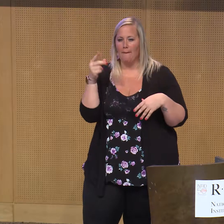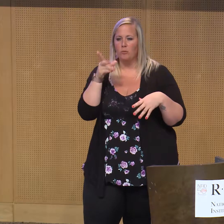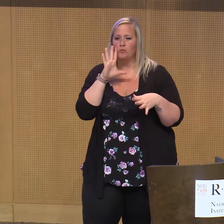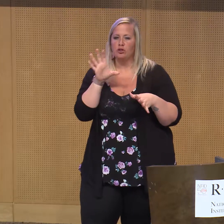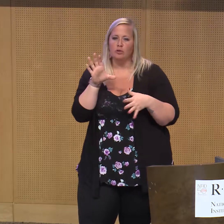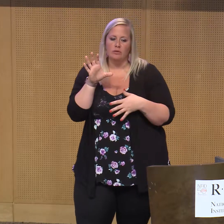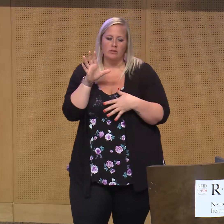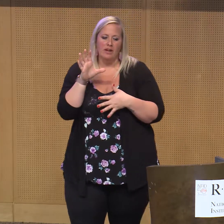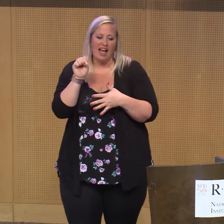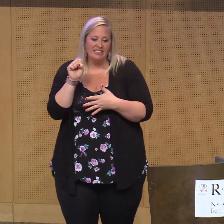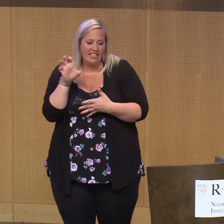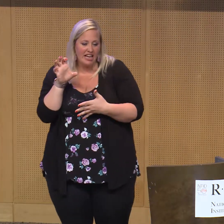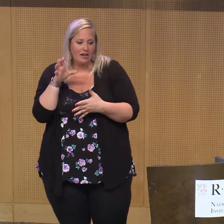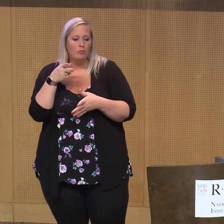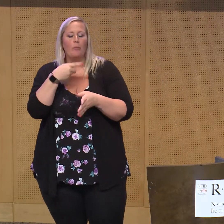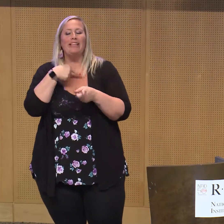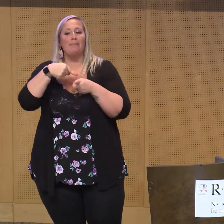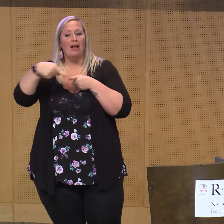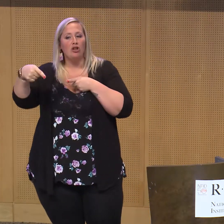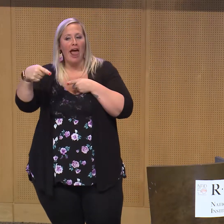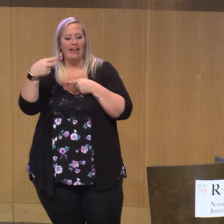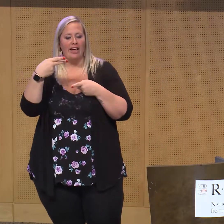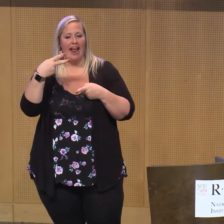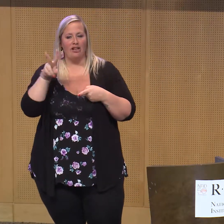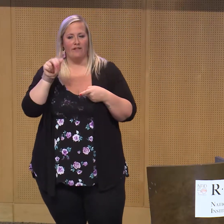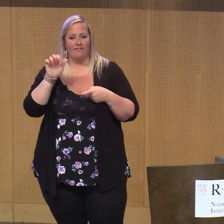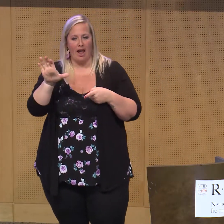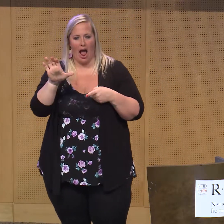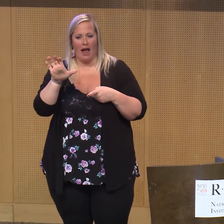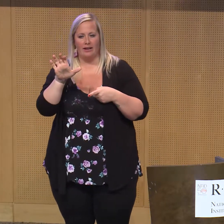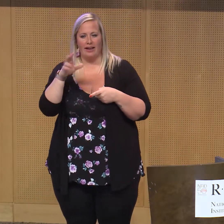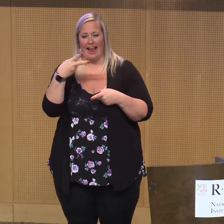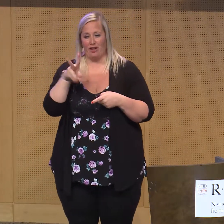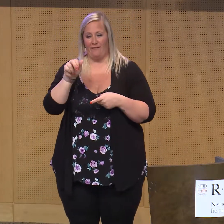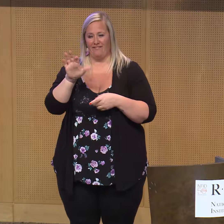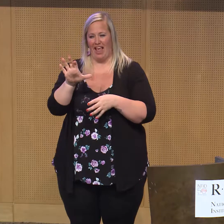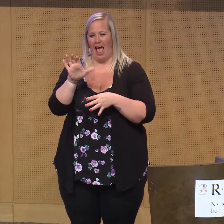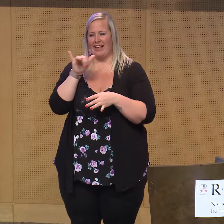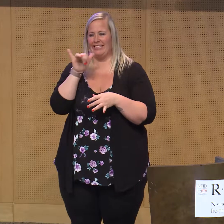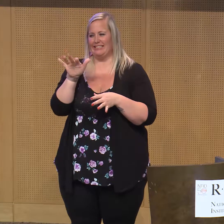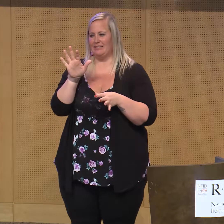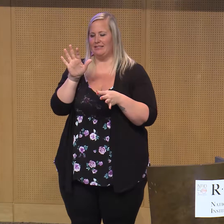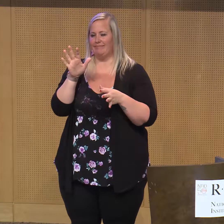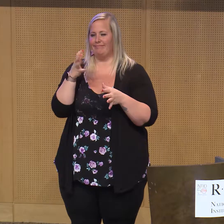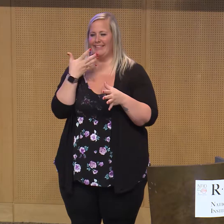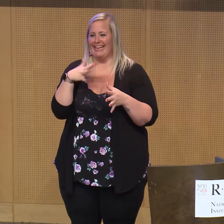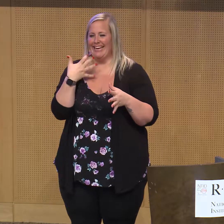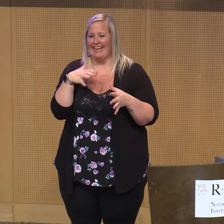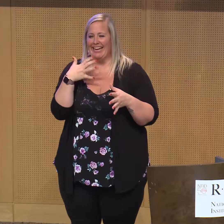They are an Internet marketing company. We specialize particularly in HVAC companies,